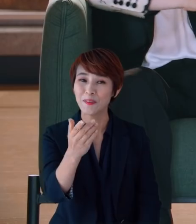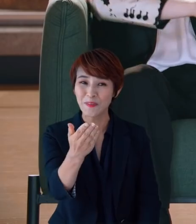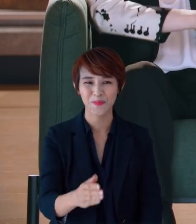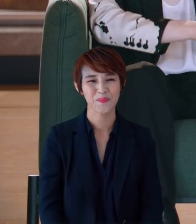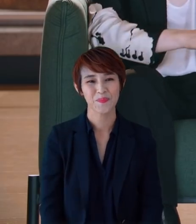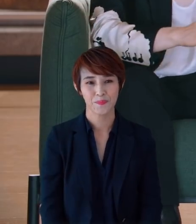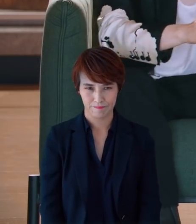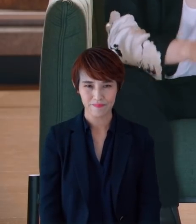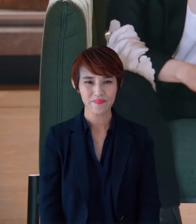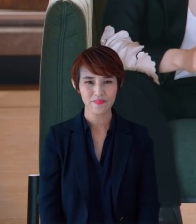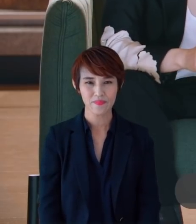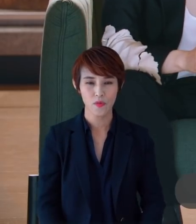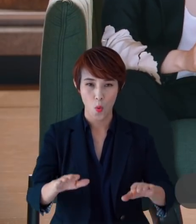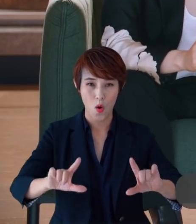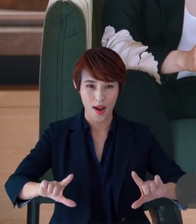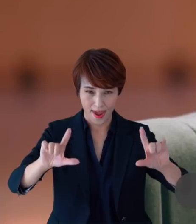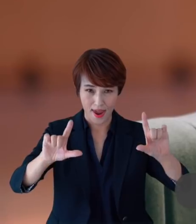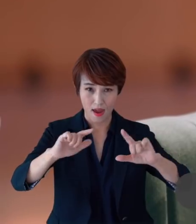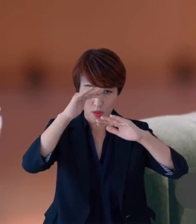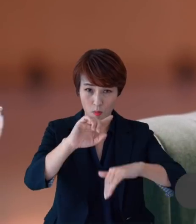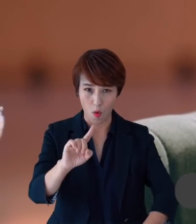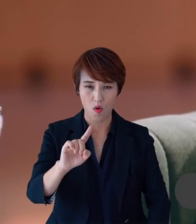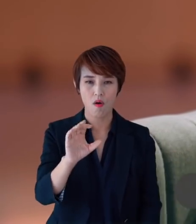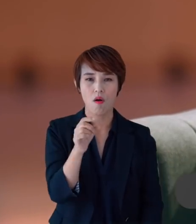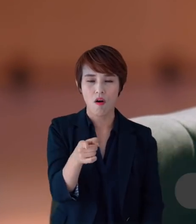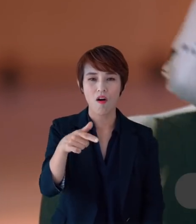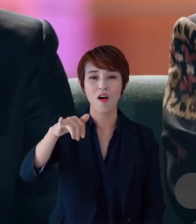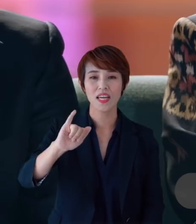This year’s concept is “eo-gi-yeong-cha.”'